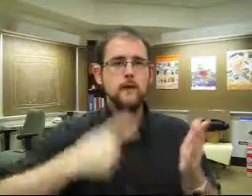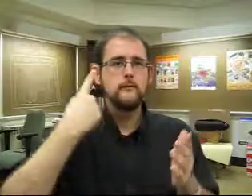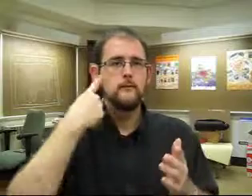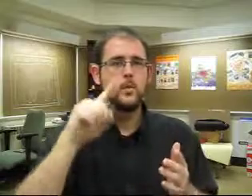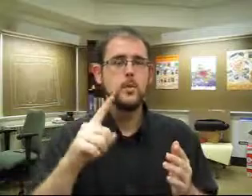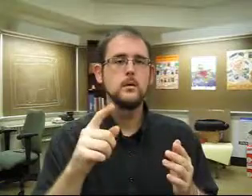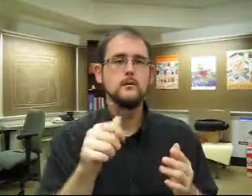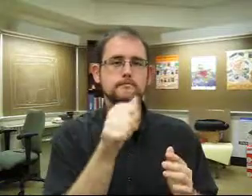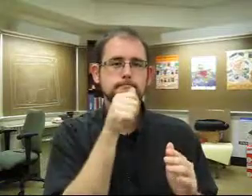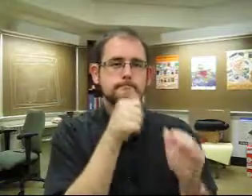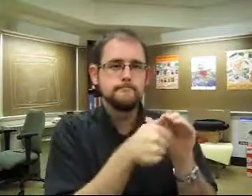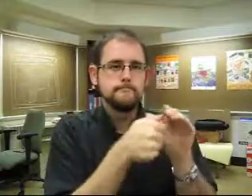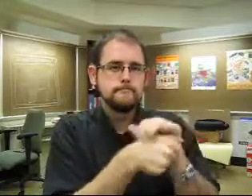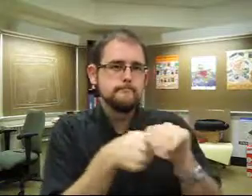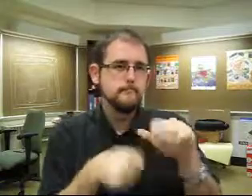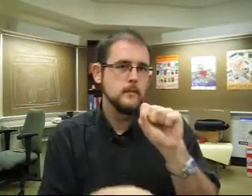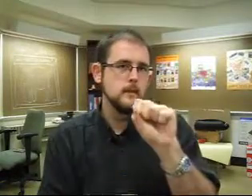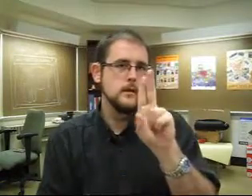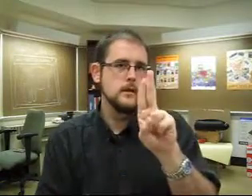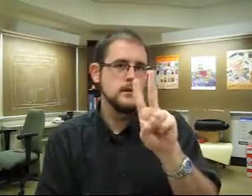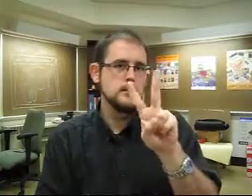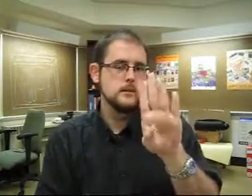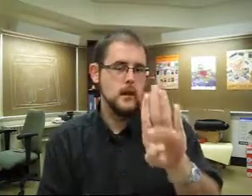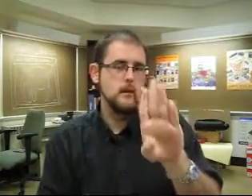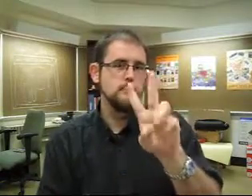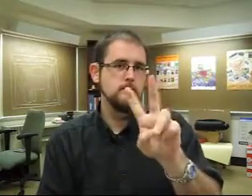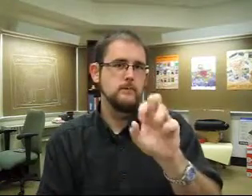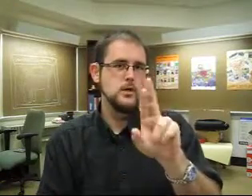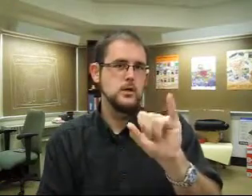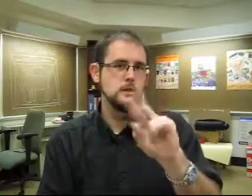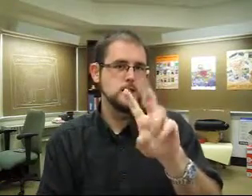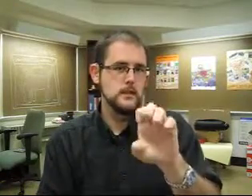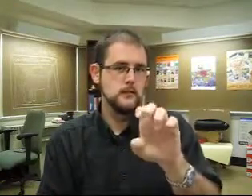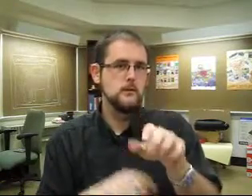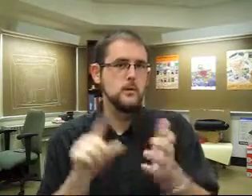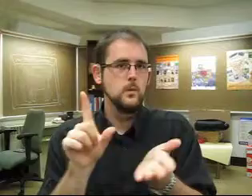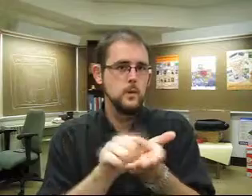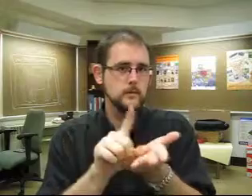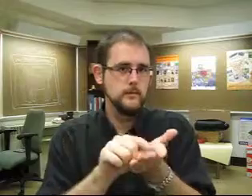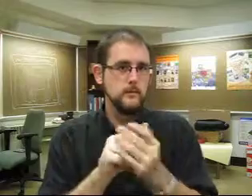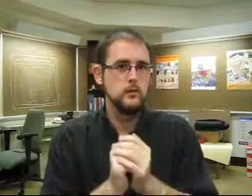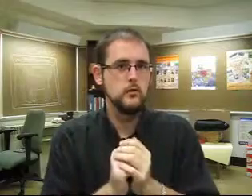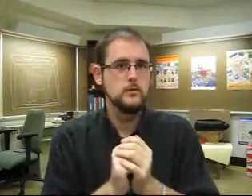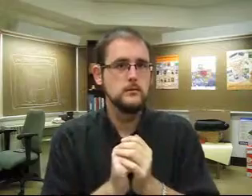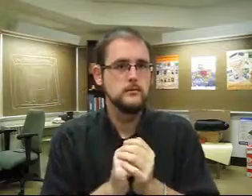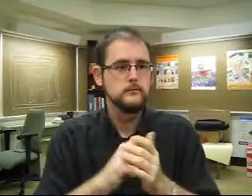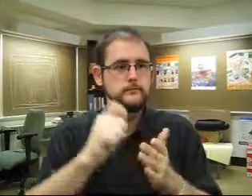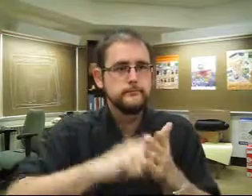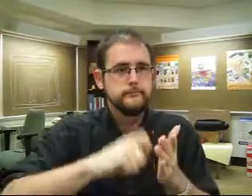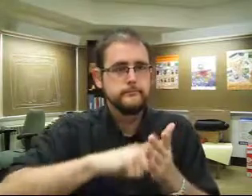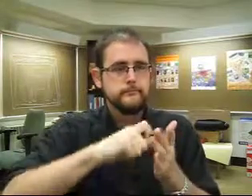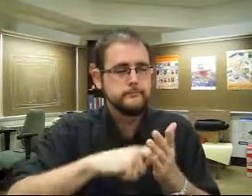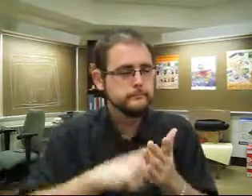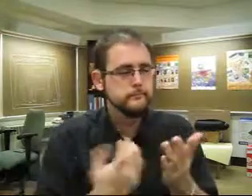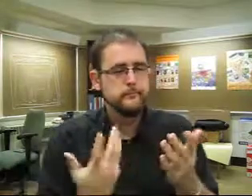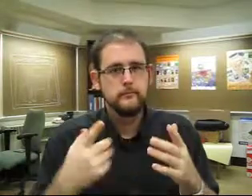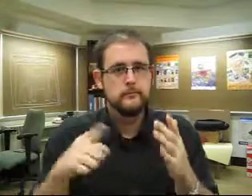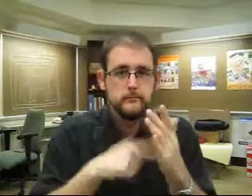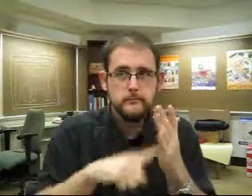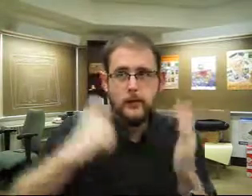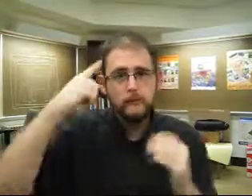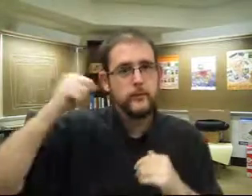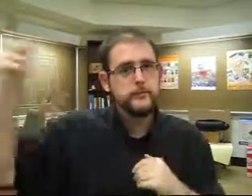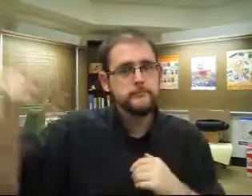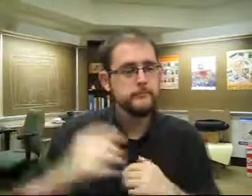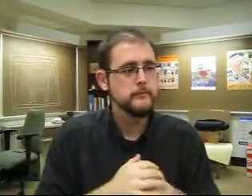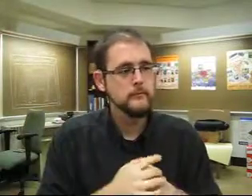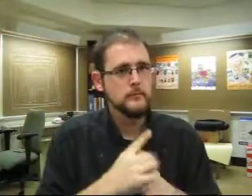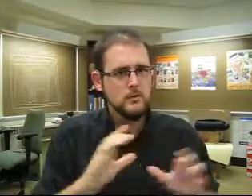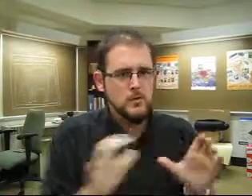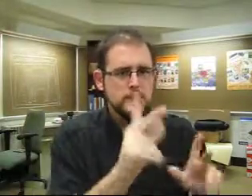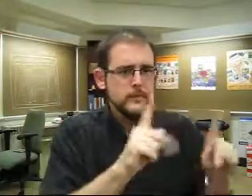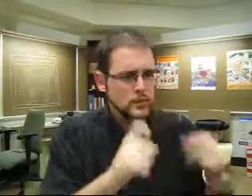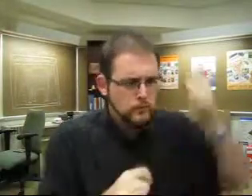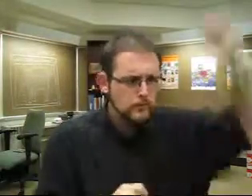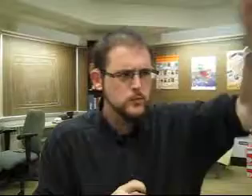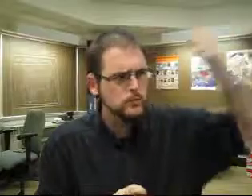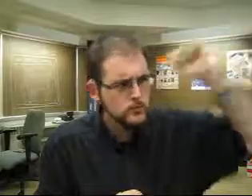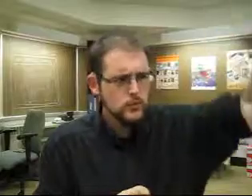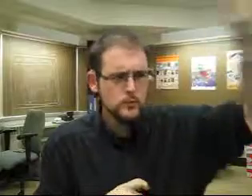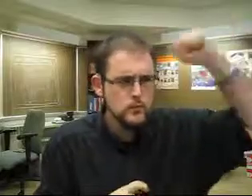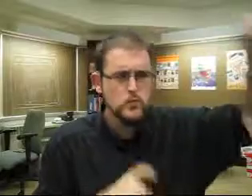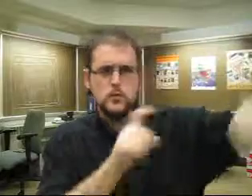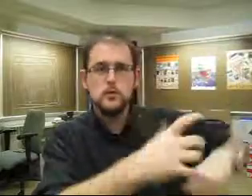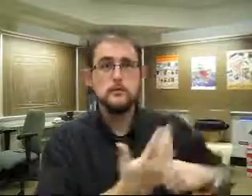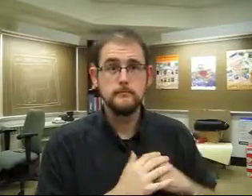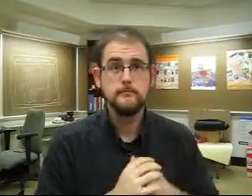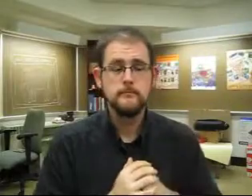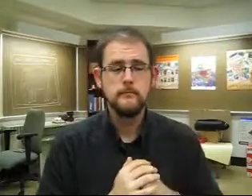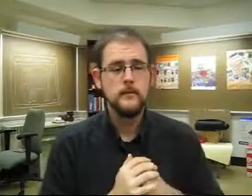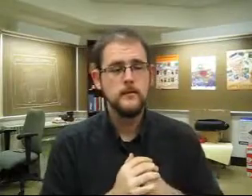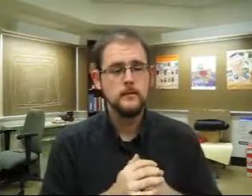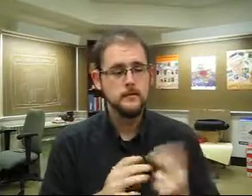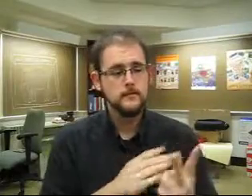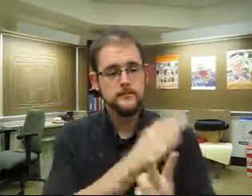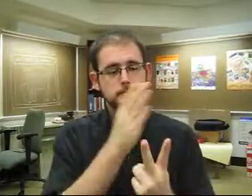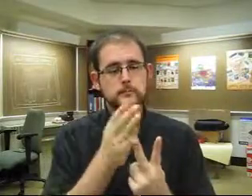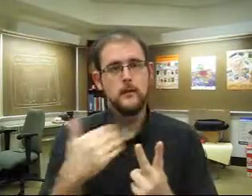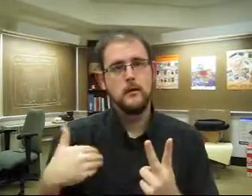He writes for a subversive newspaper, criticizing the goverment and encouraging rebellion.